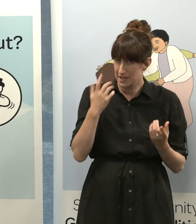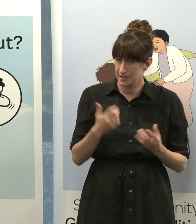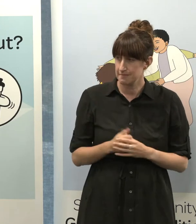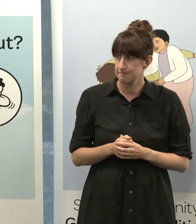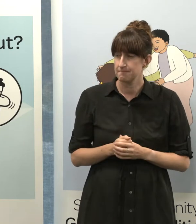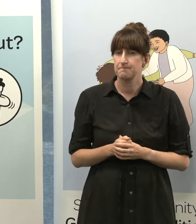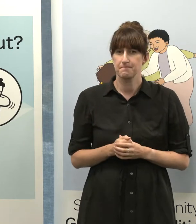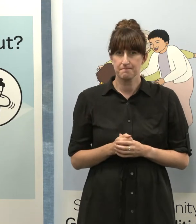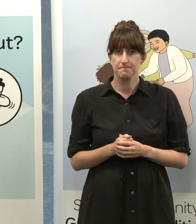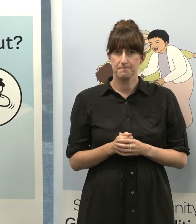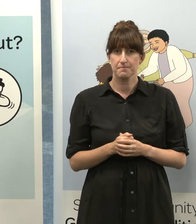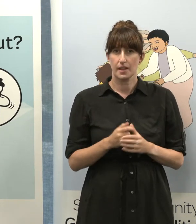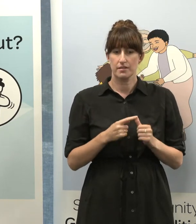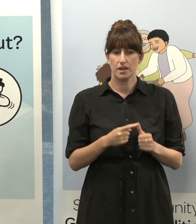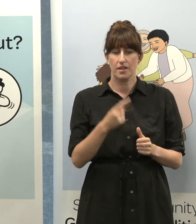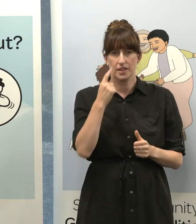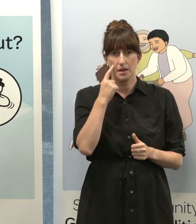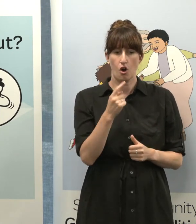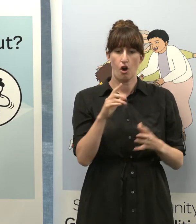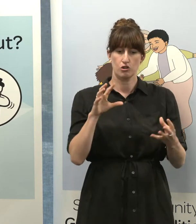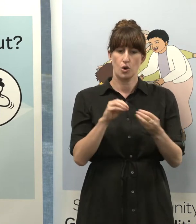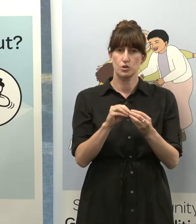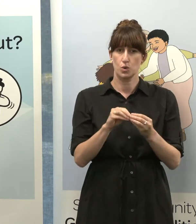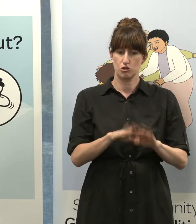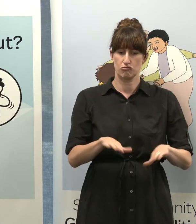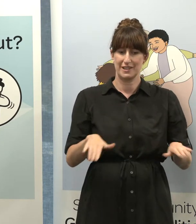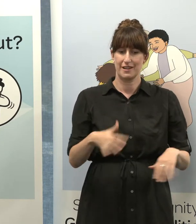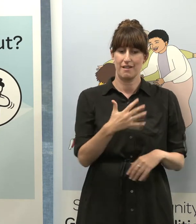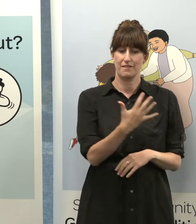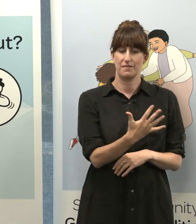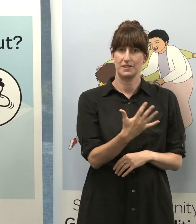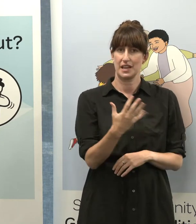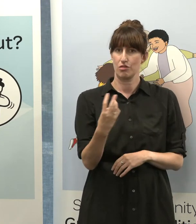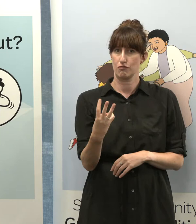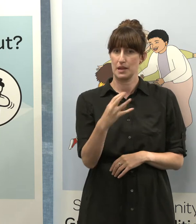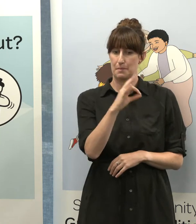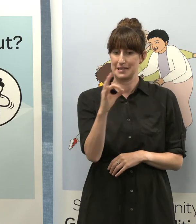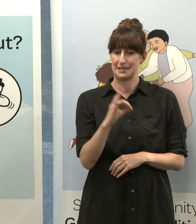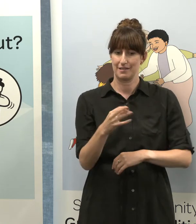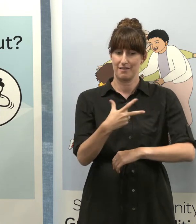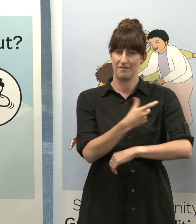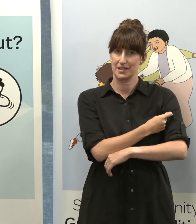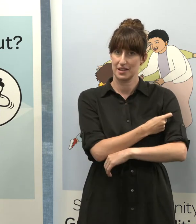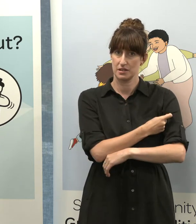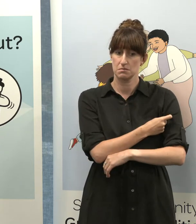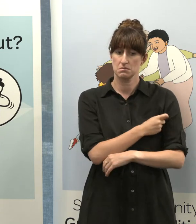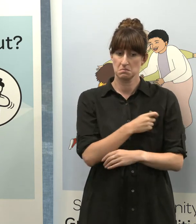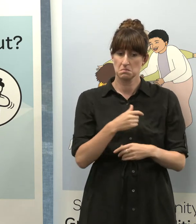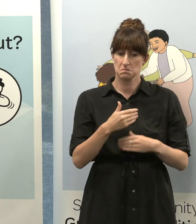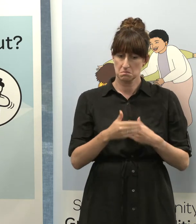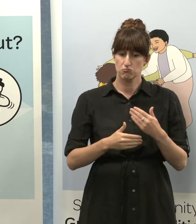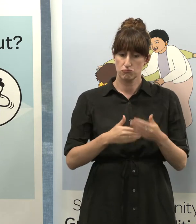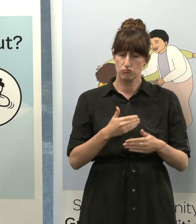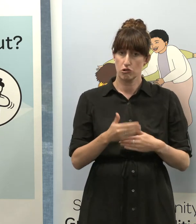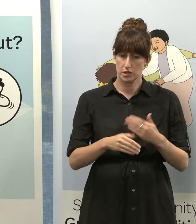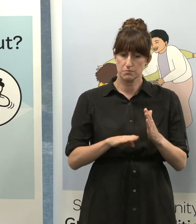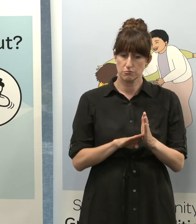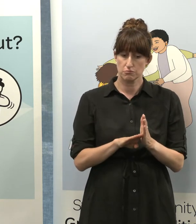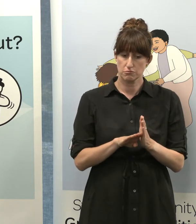year-olds have stalled at just over 50%? >> I think were up to